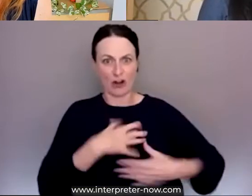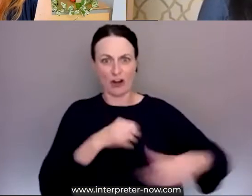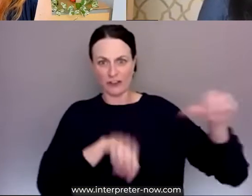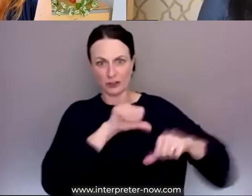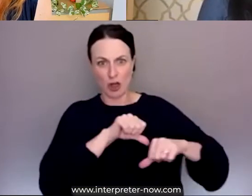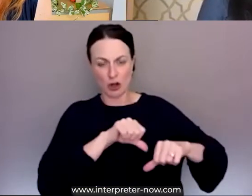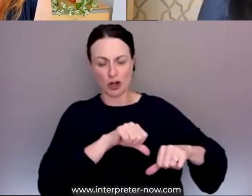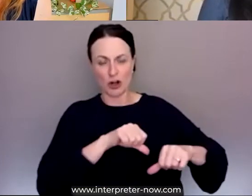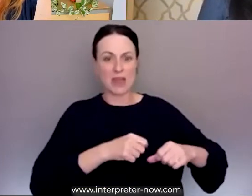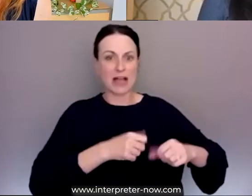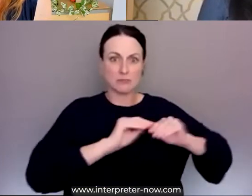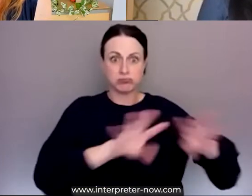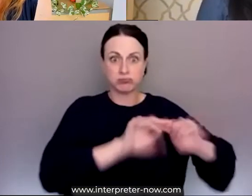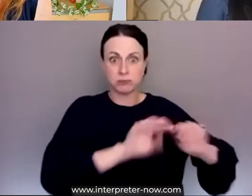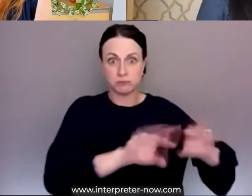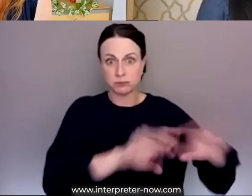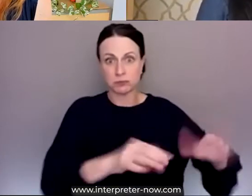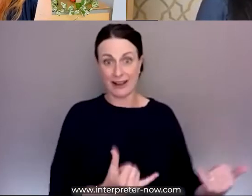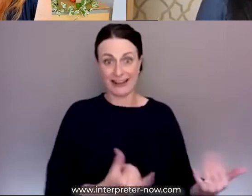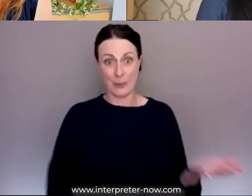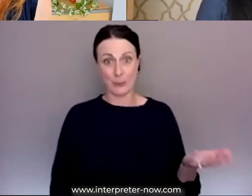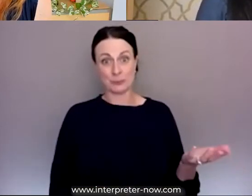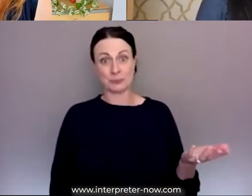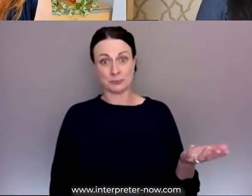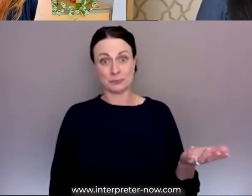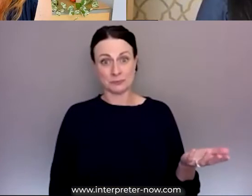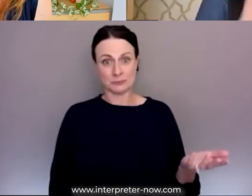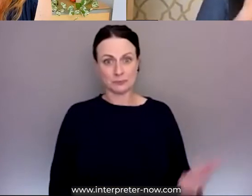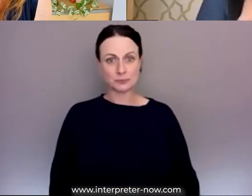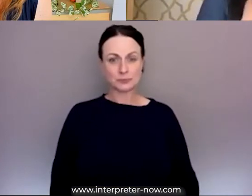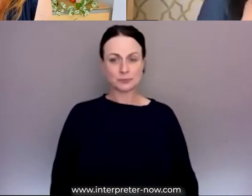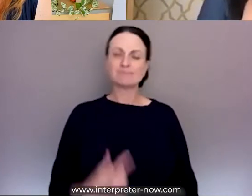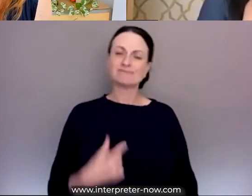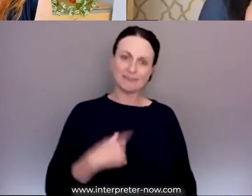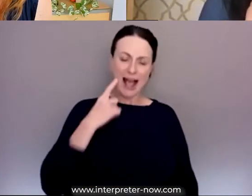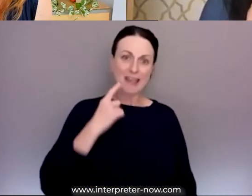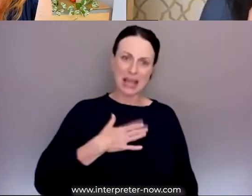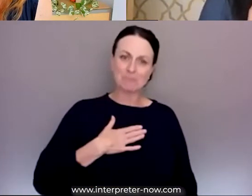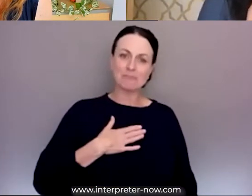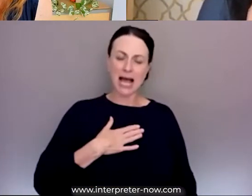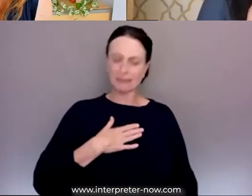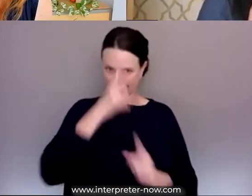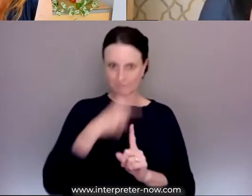pumped out into the ethos right now. And so, I do think my being an optimist is a choice.